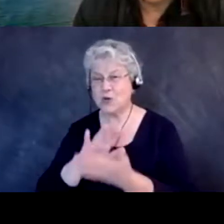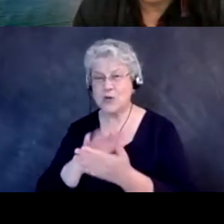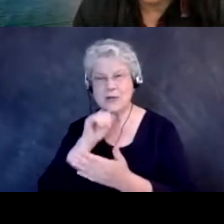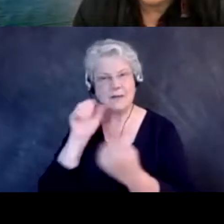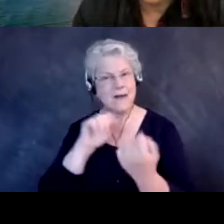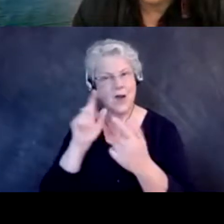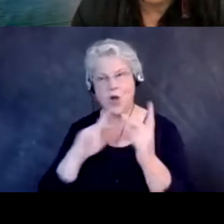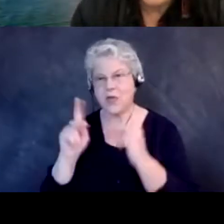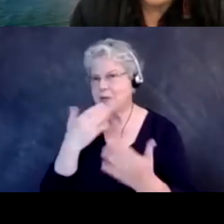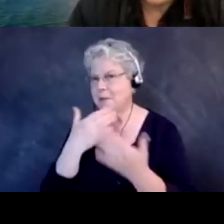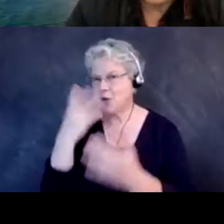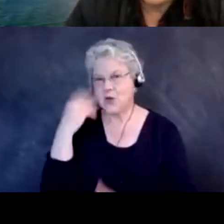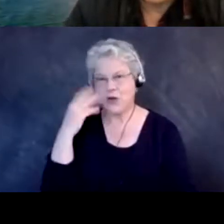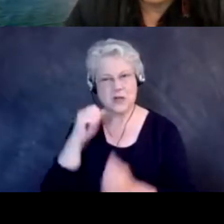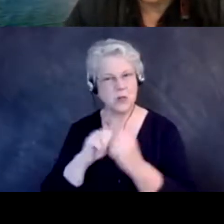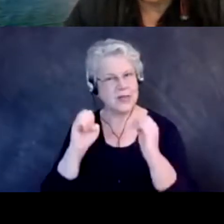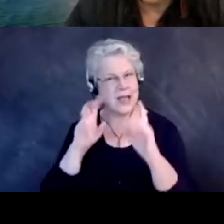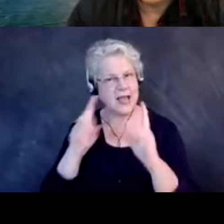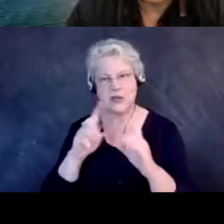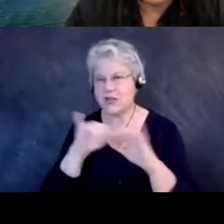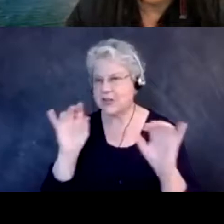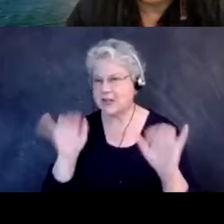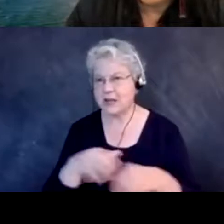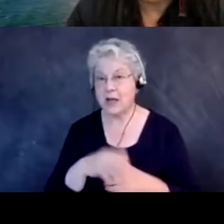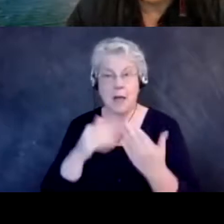the educational system. Therefore, they may not read, they may not write, they may not